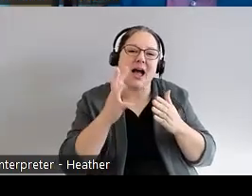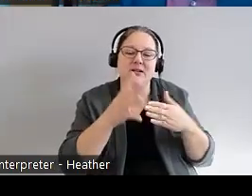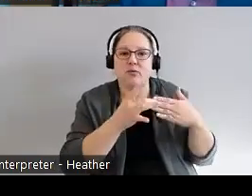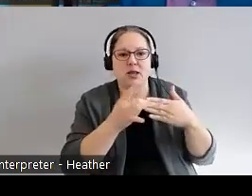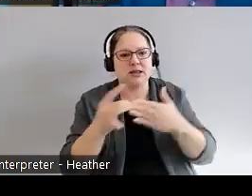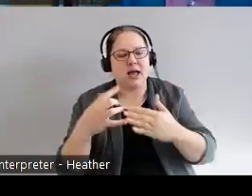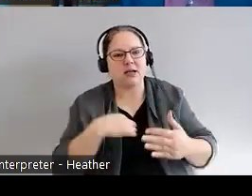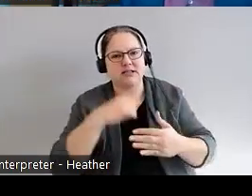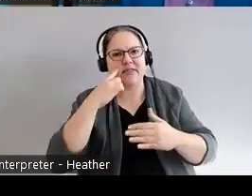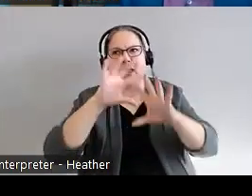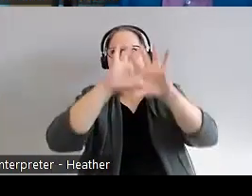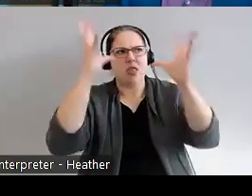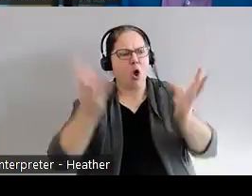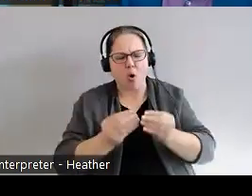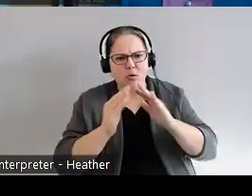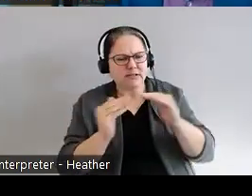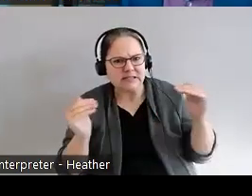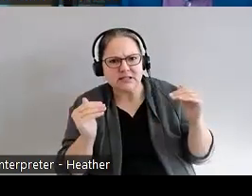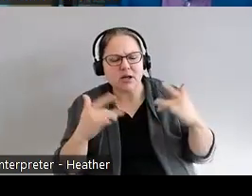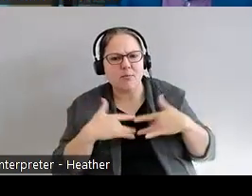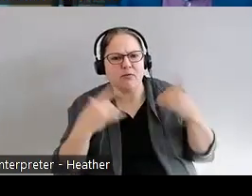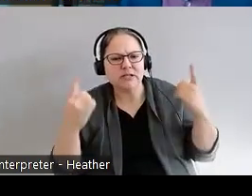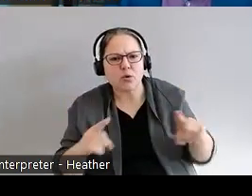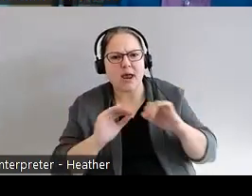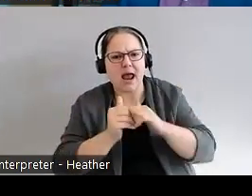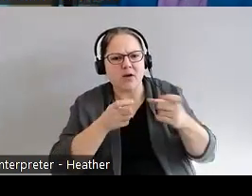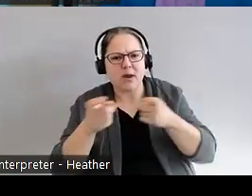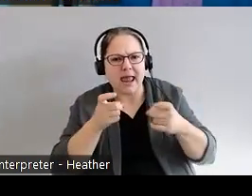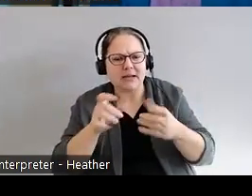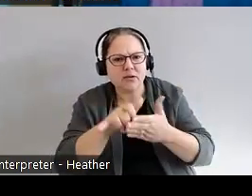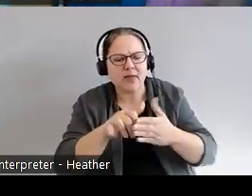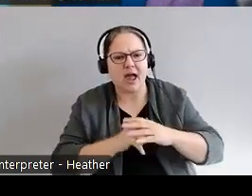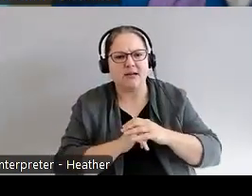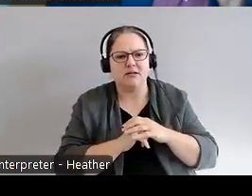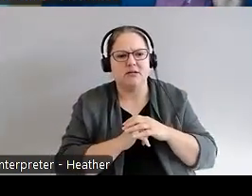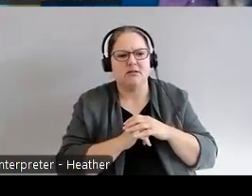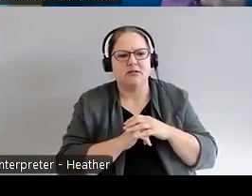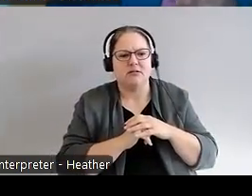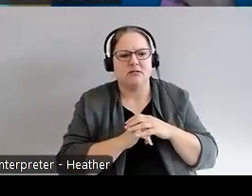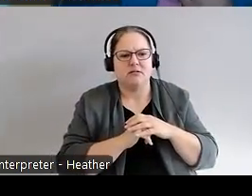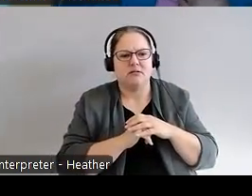systematically or more systemwide about how we deal with this. Um we were saw experiencing a lot